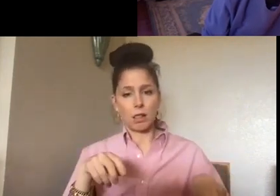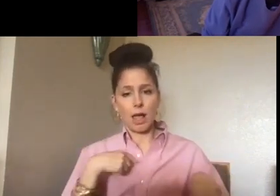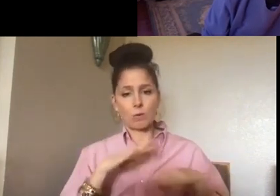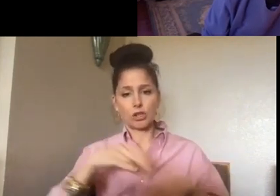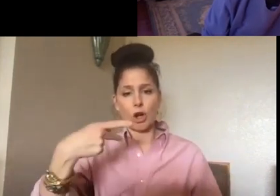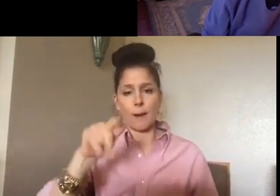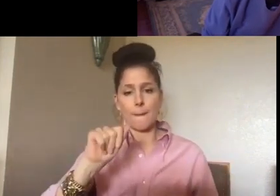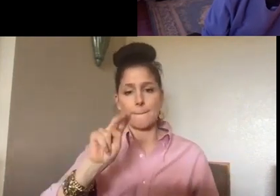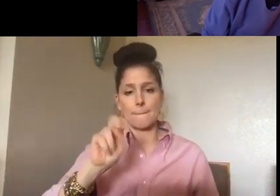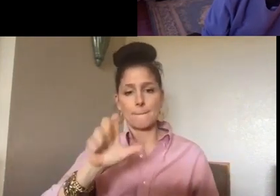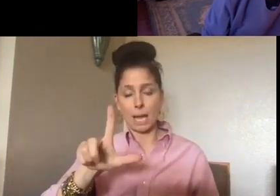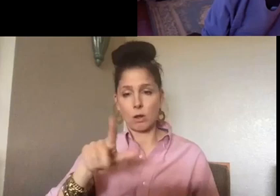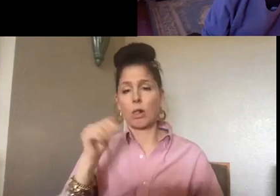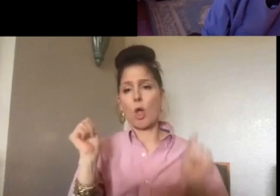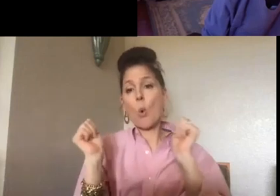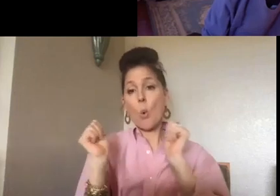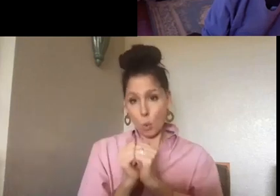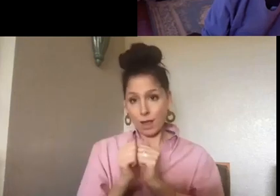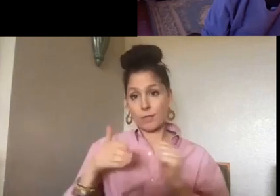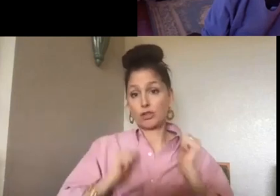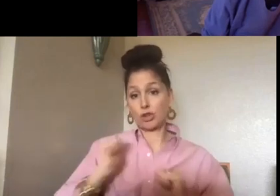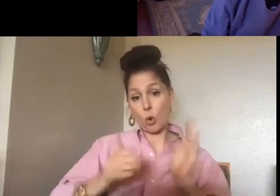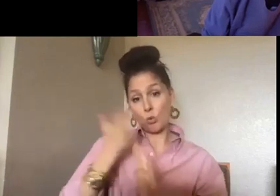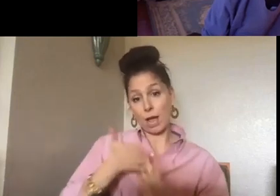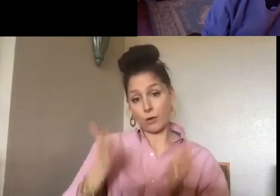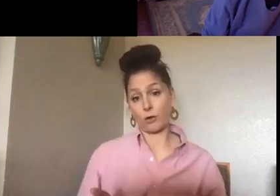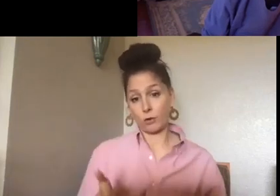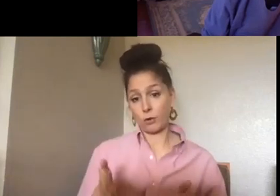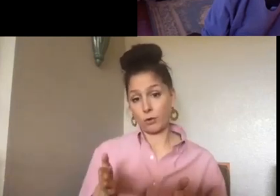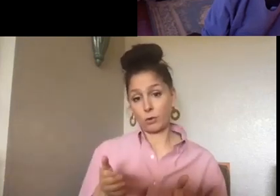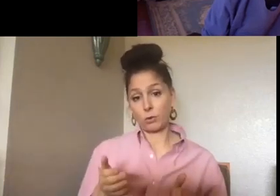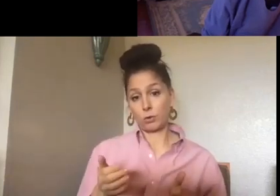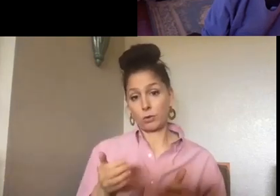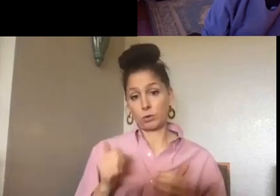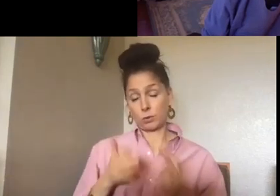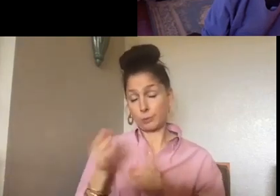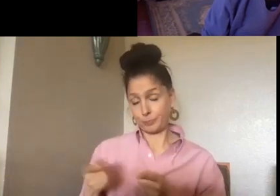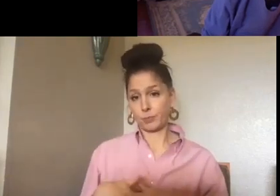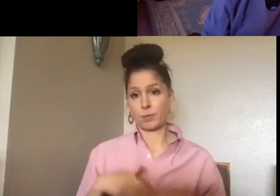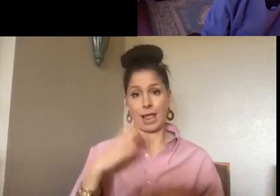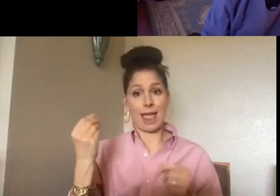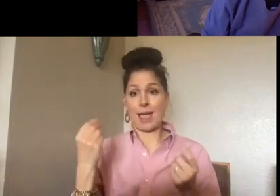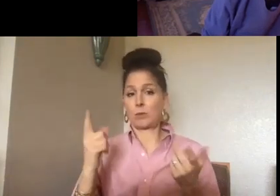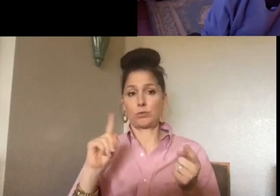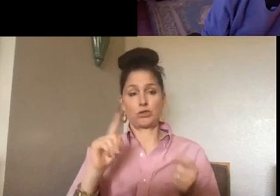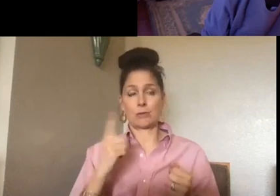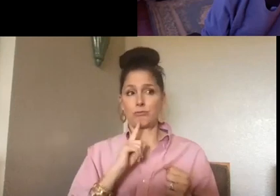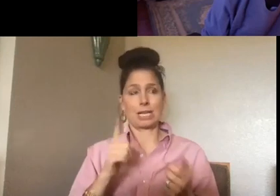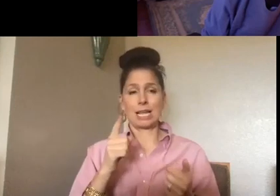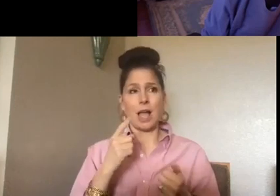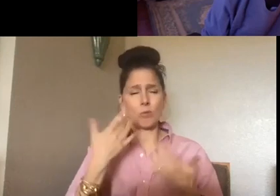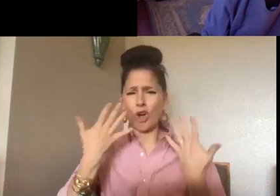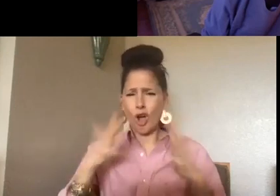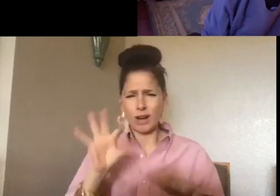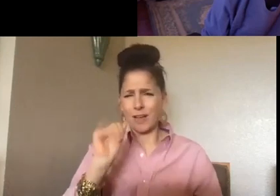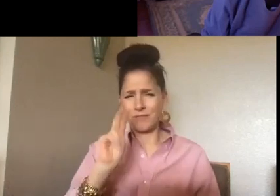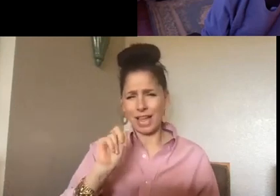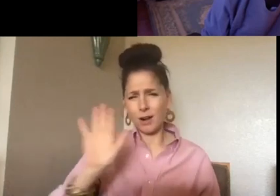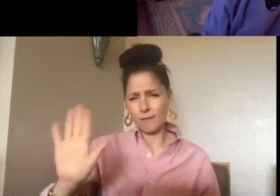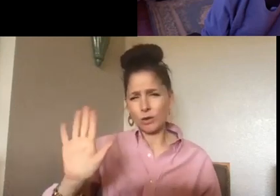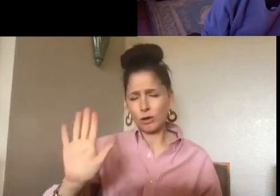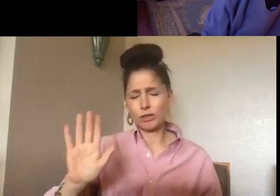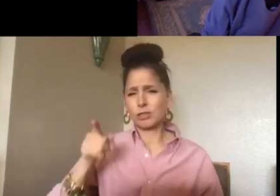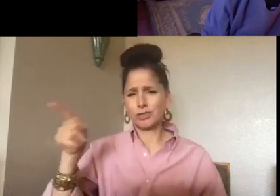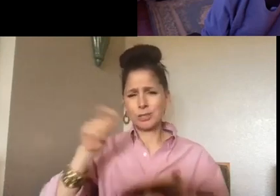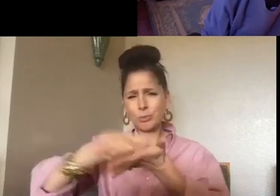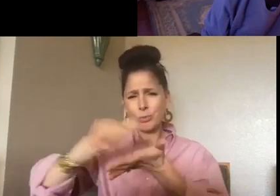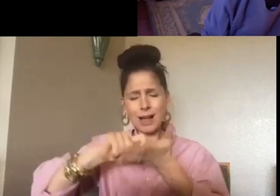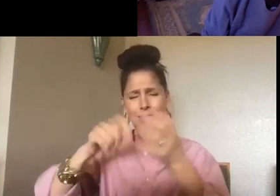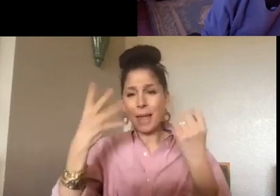happened was, I was on a panel with the show runner. And it was something, I was already